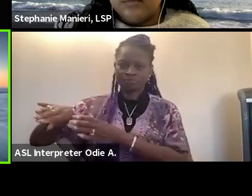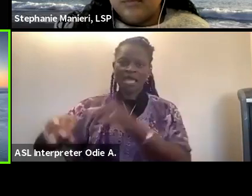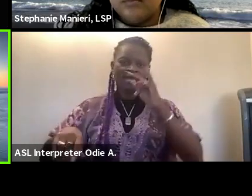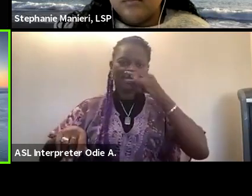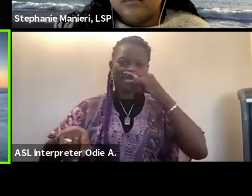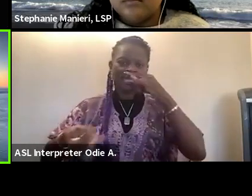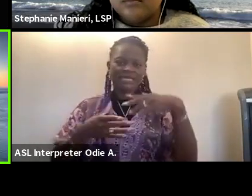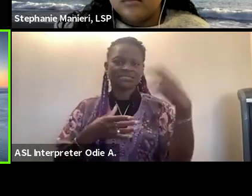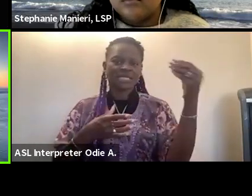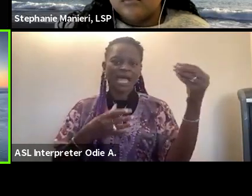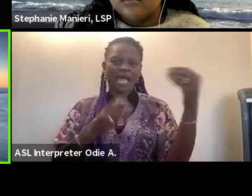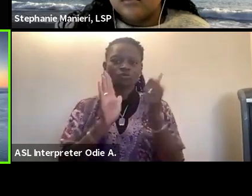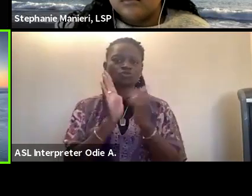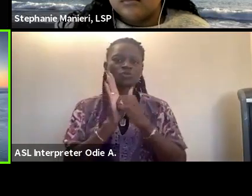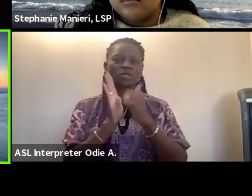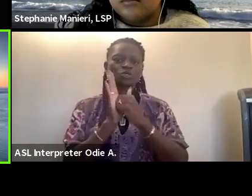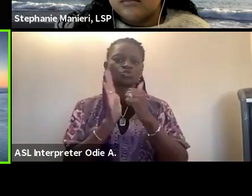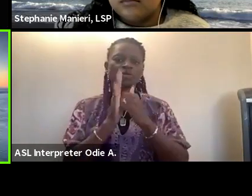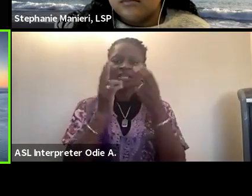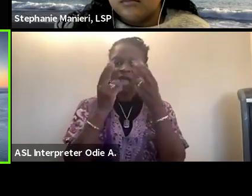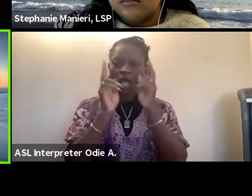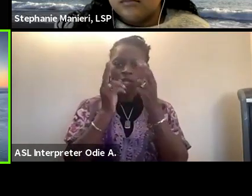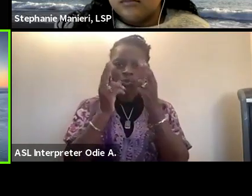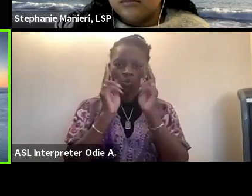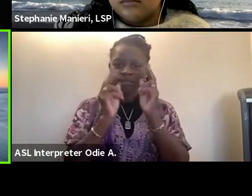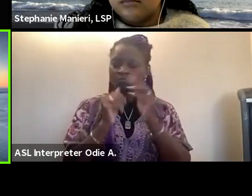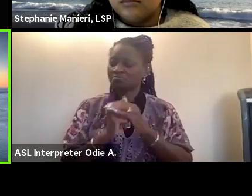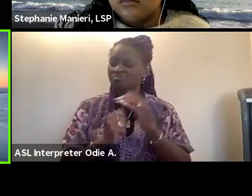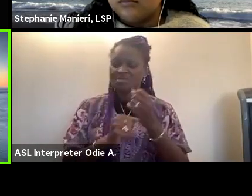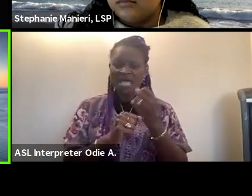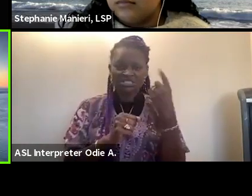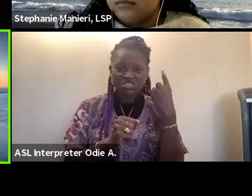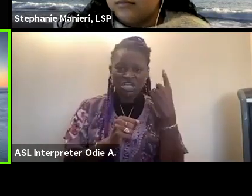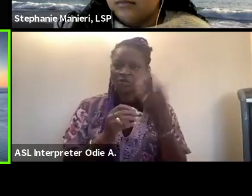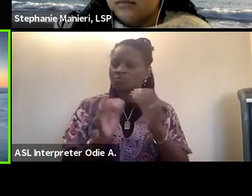high and climbing and we had no vaccines help fight COVID.